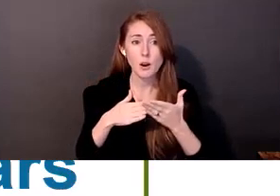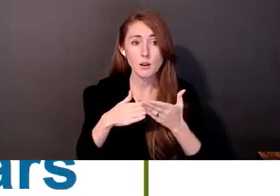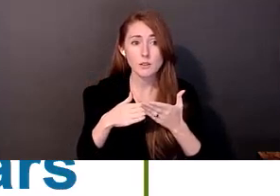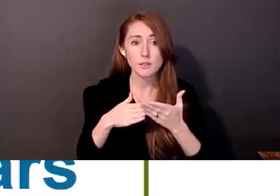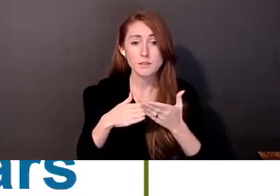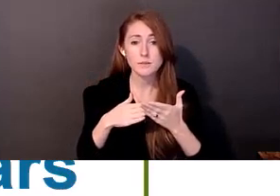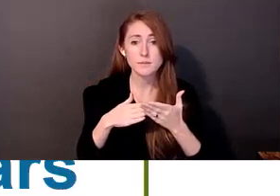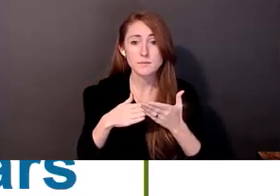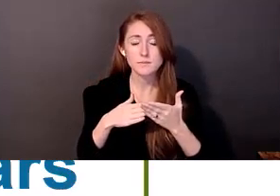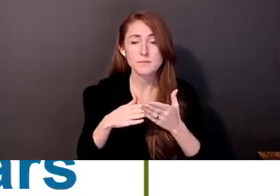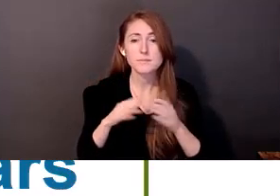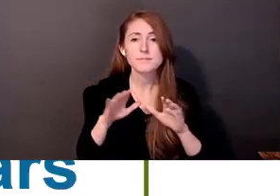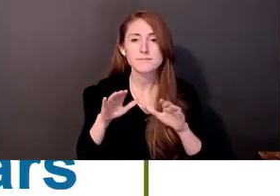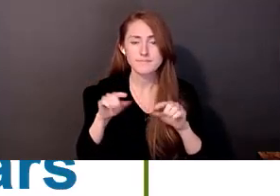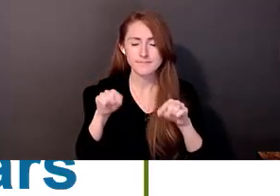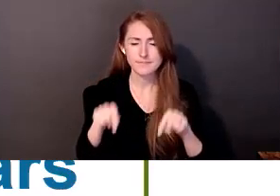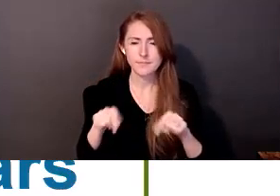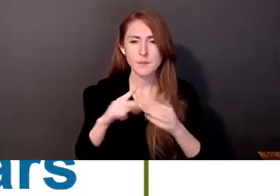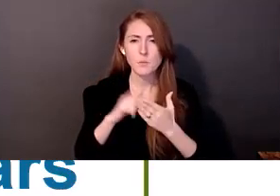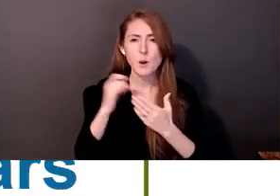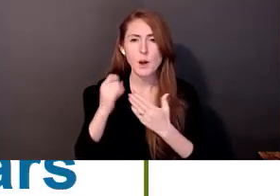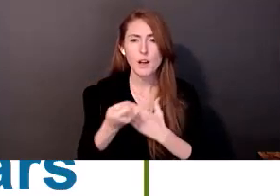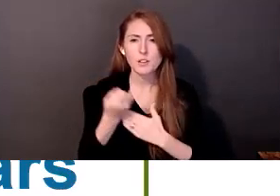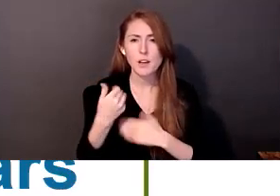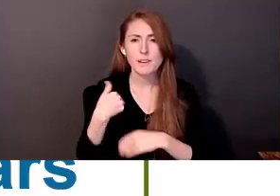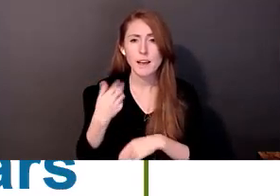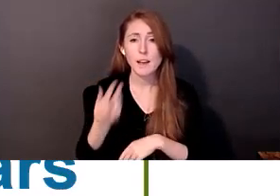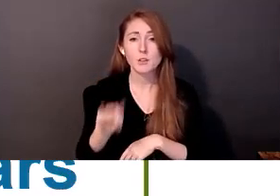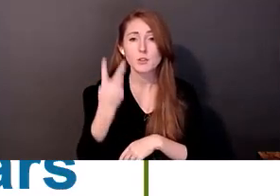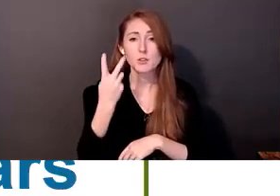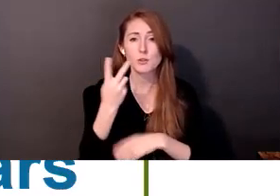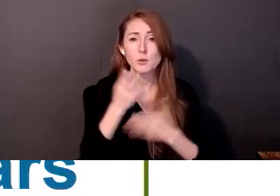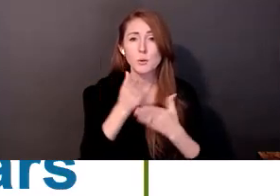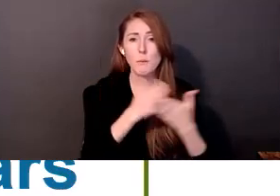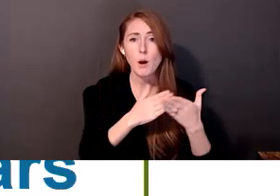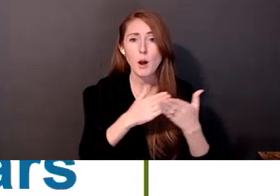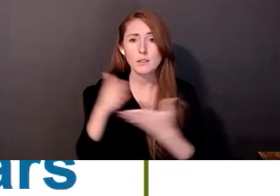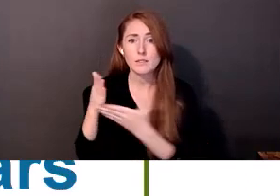This project had two parts. So the first part was an online survey,